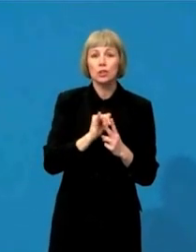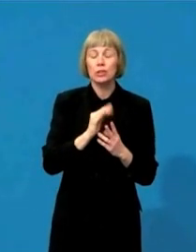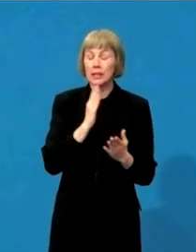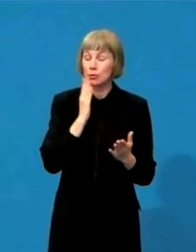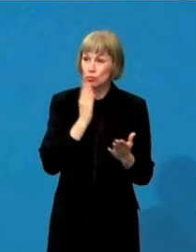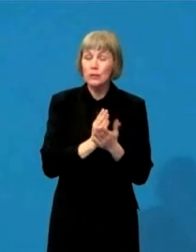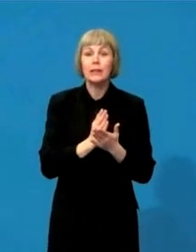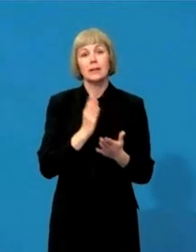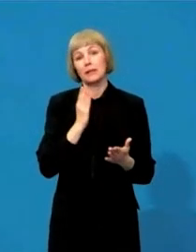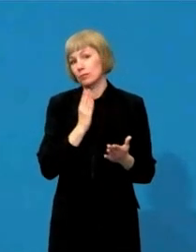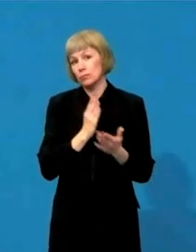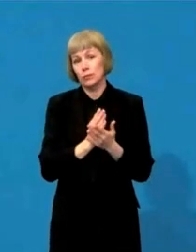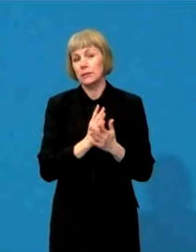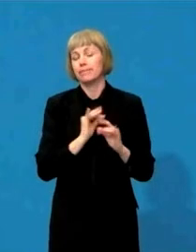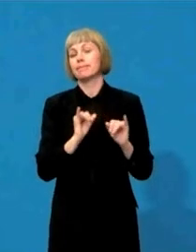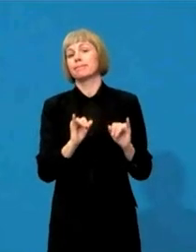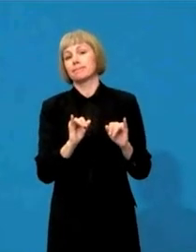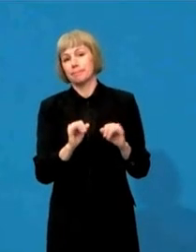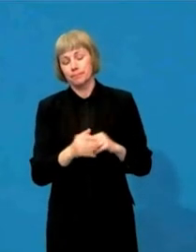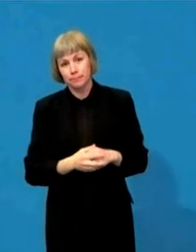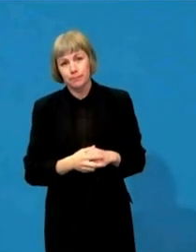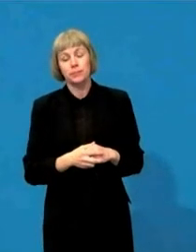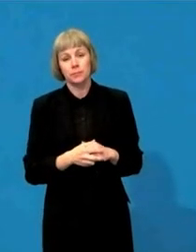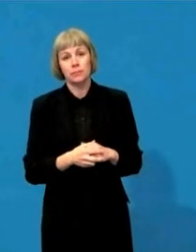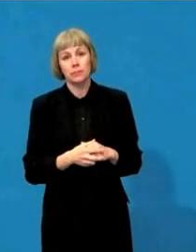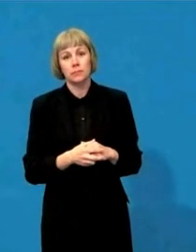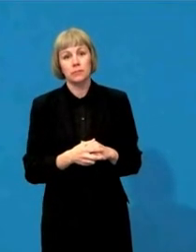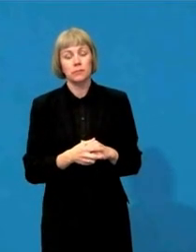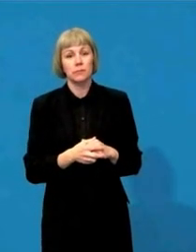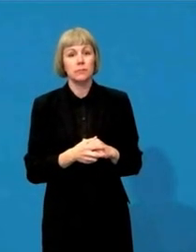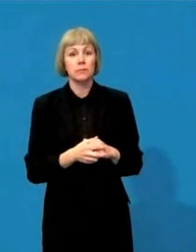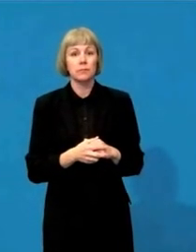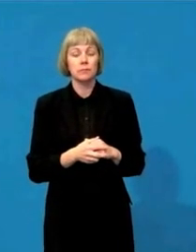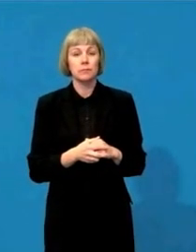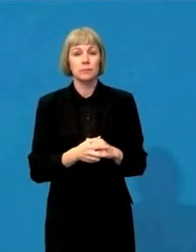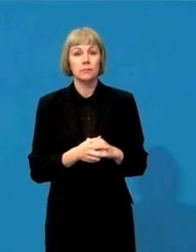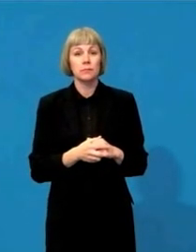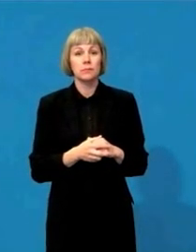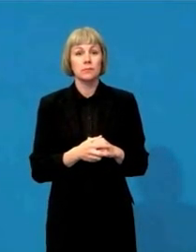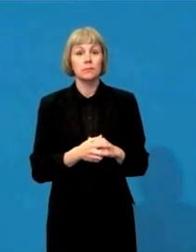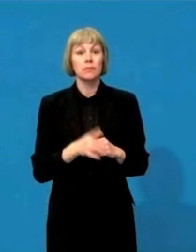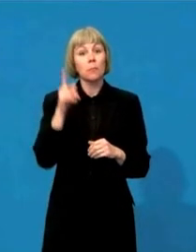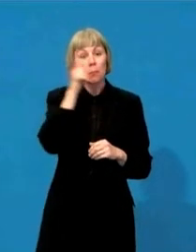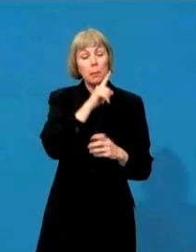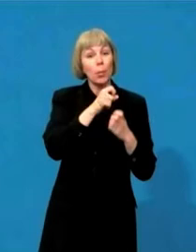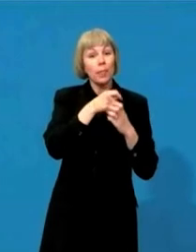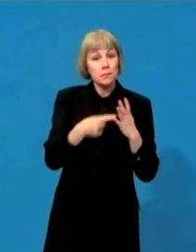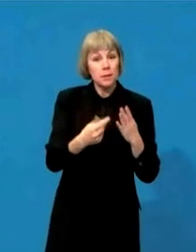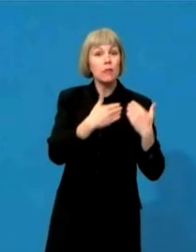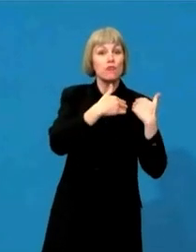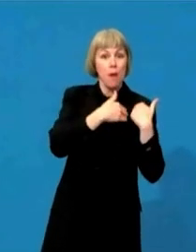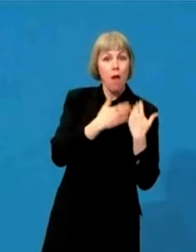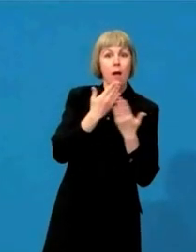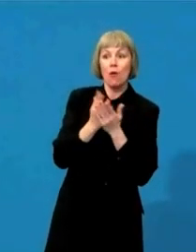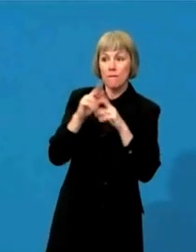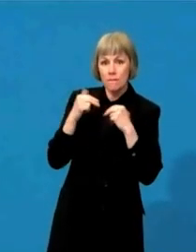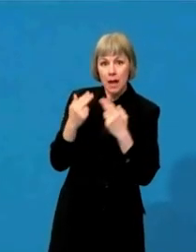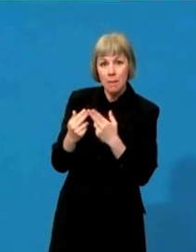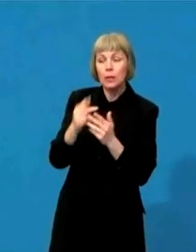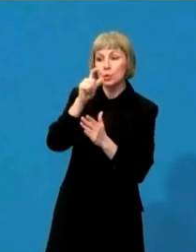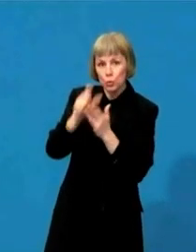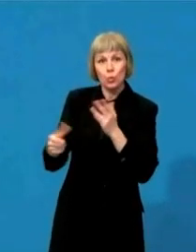And we rely on family members to be able to do that work for our - for our family who has